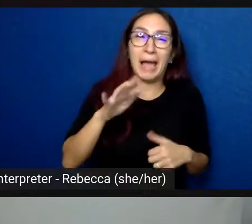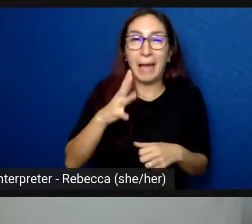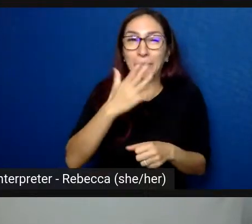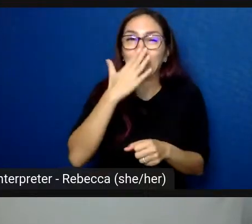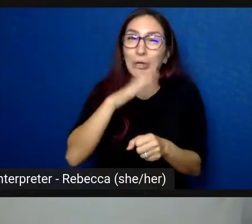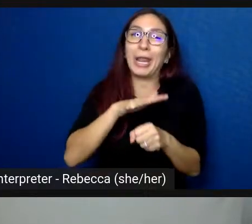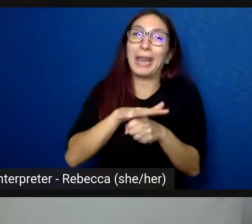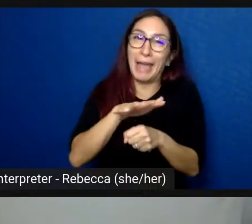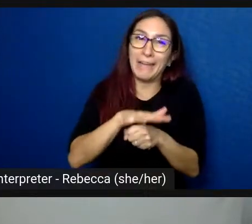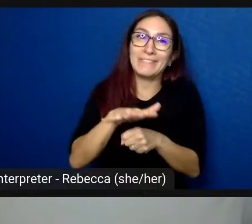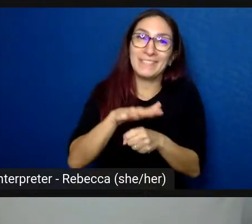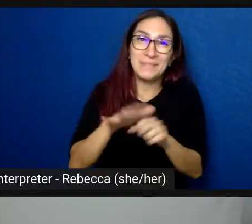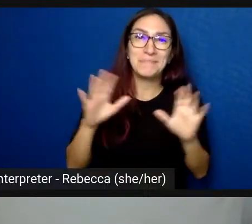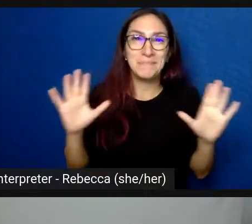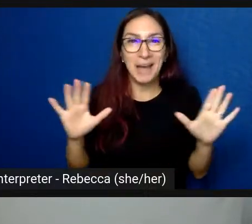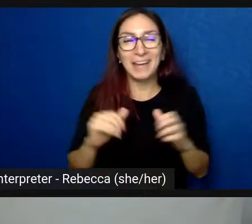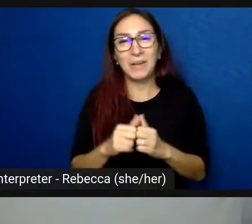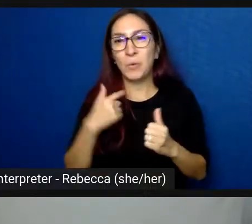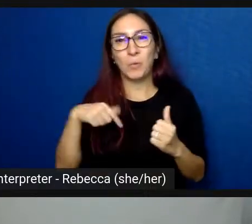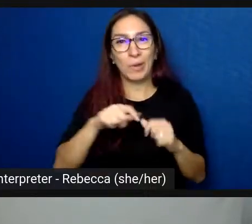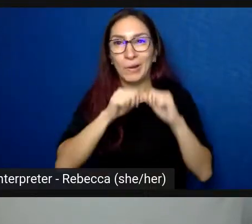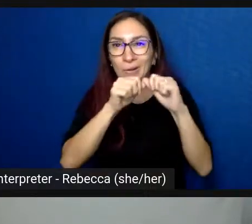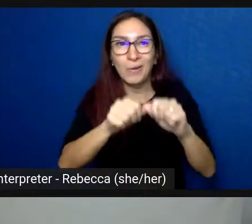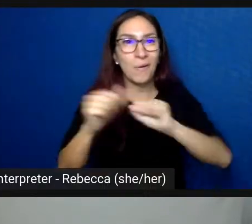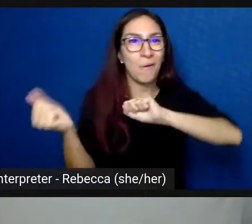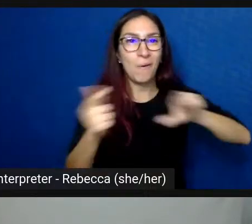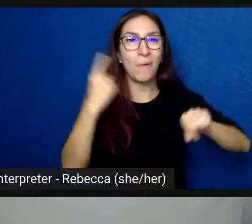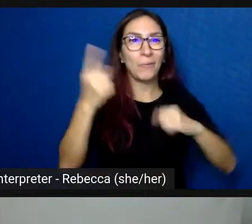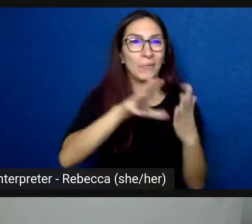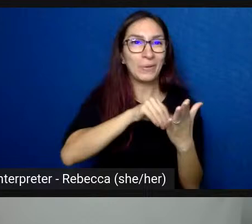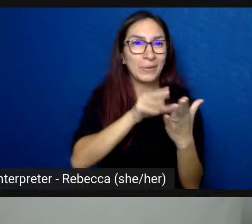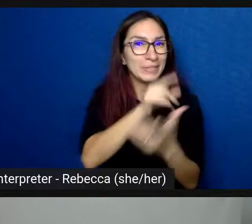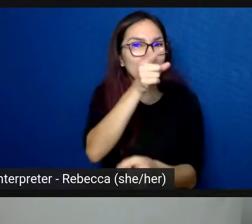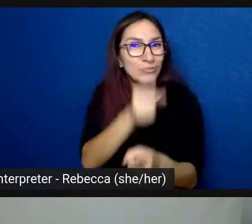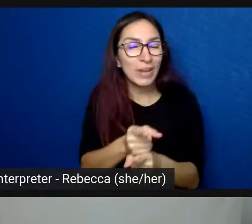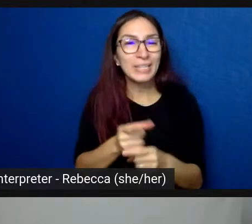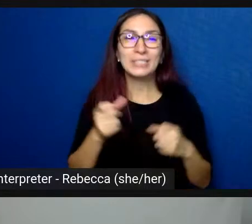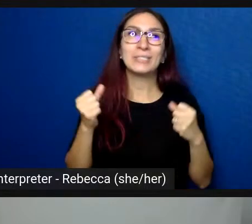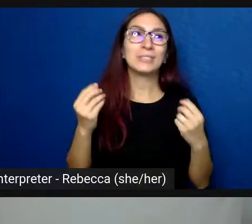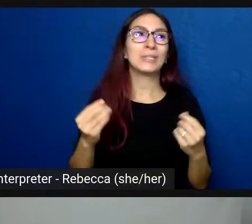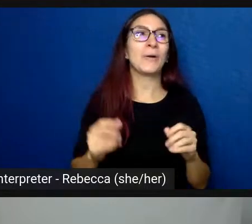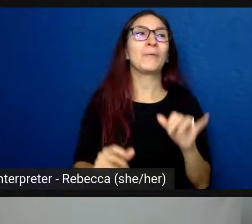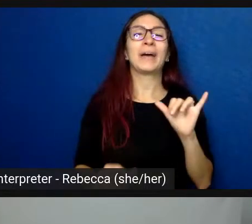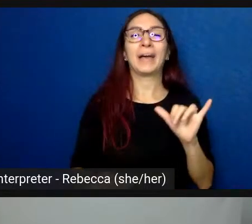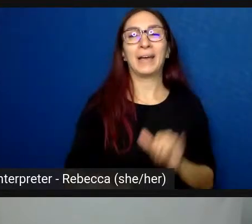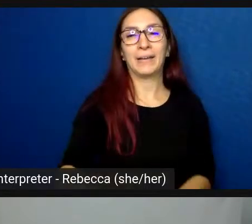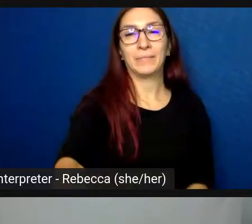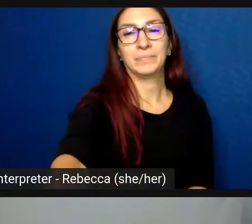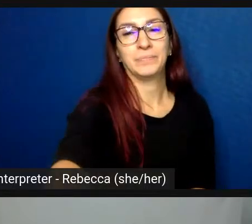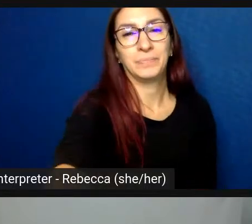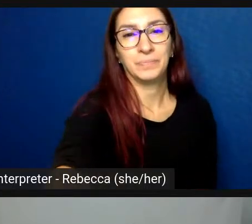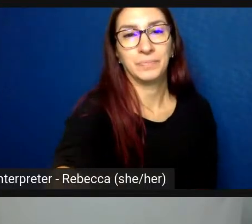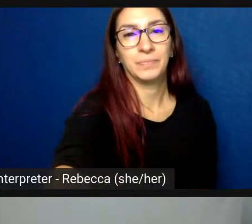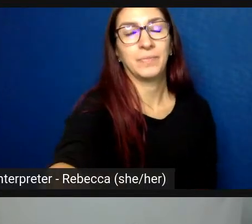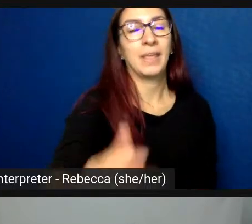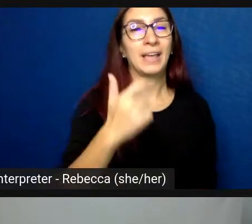Picca Neri: Should I take the lead? ≫: Yes go ahead. You are the best at this Andrija Radojev: --